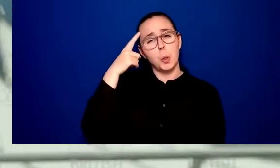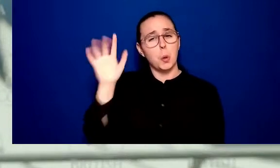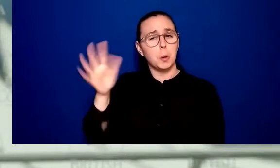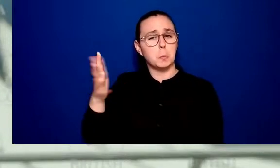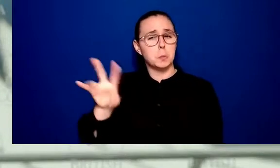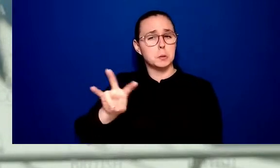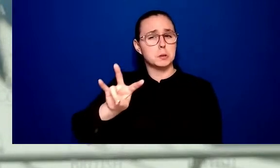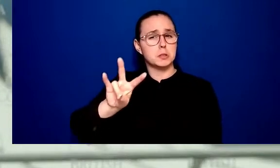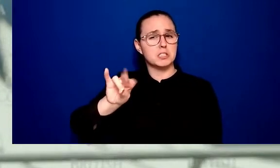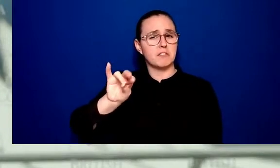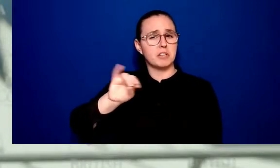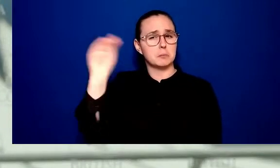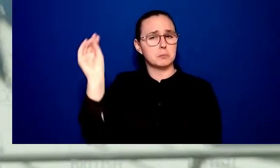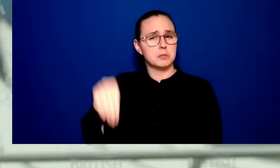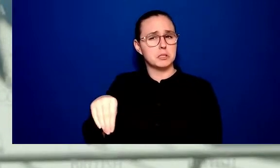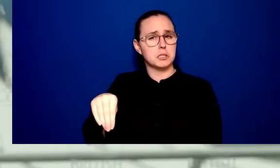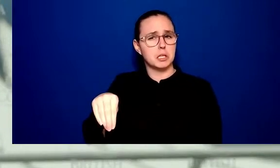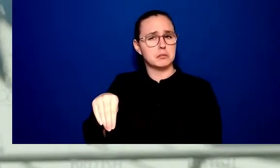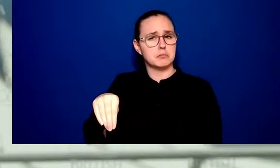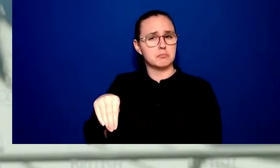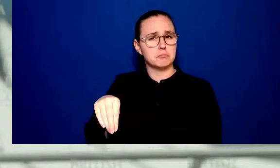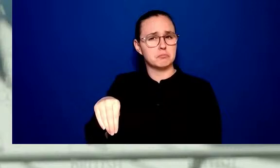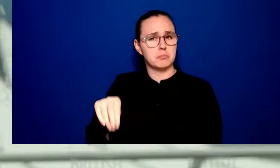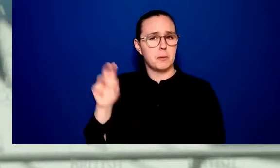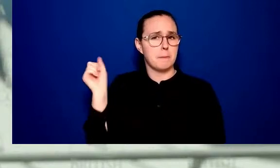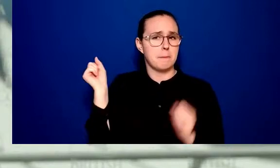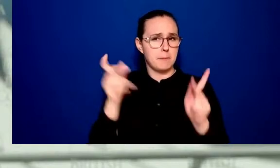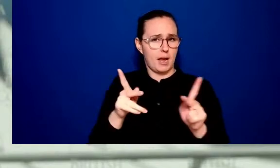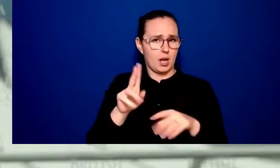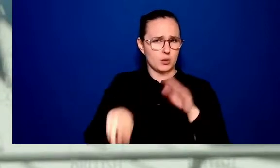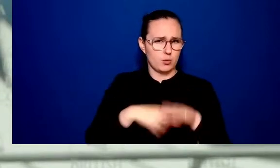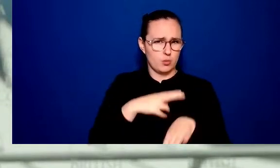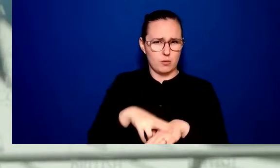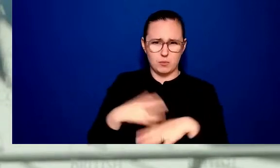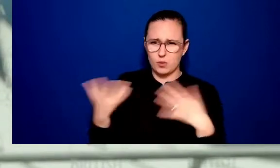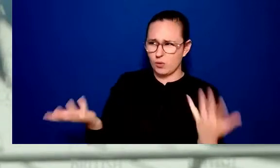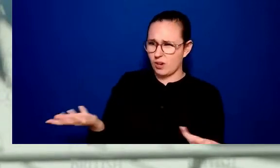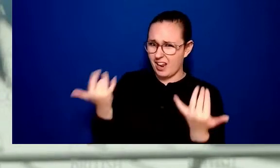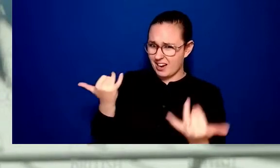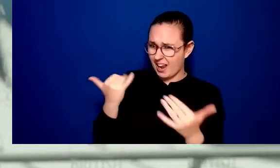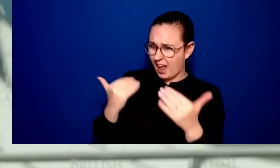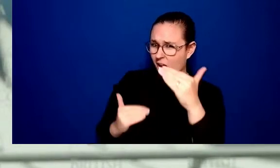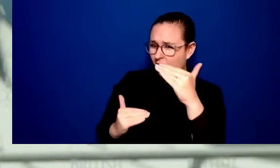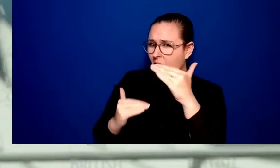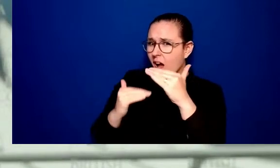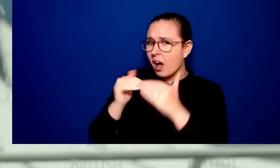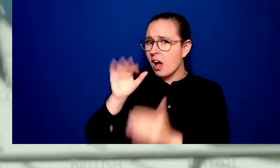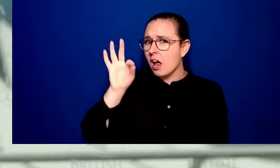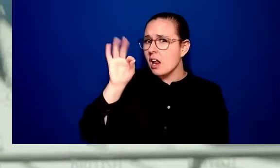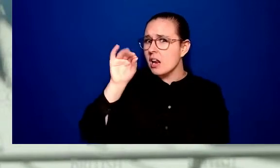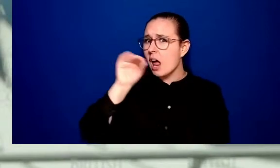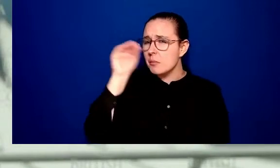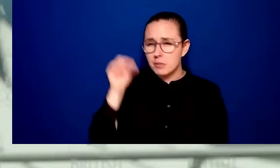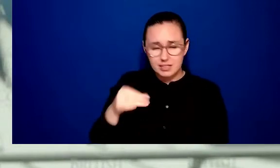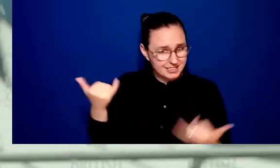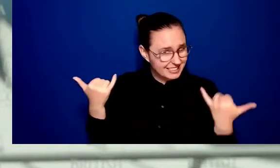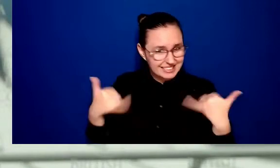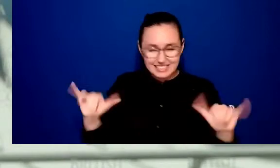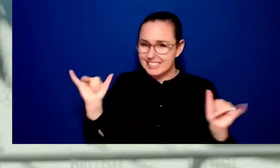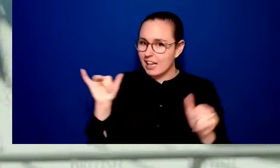we're pushing 90, and it's still on enough. But if you can talk about your frustration, you know that the people who